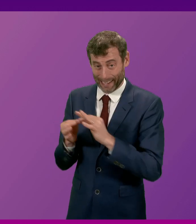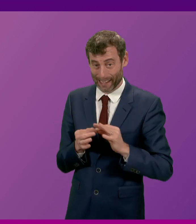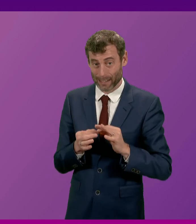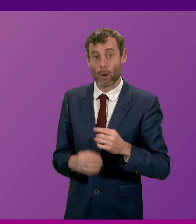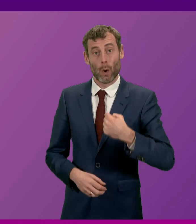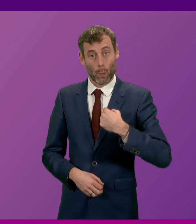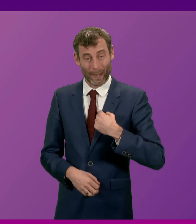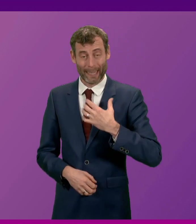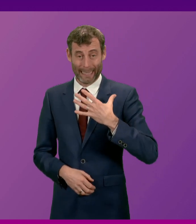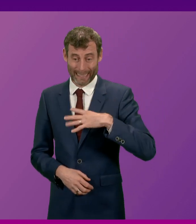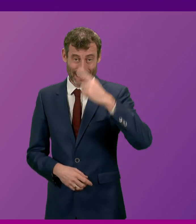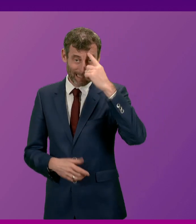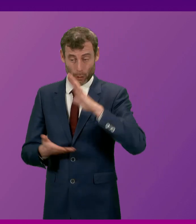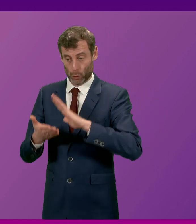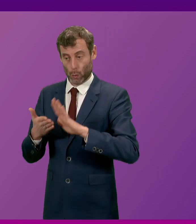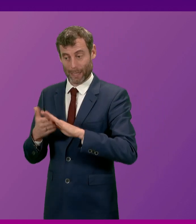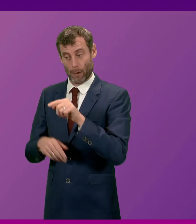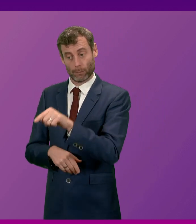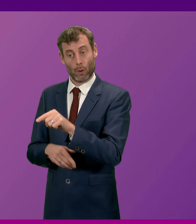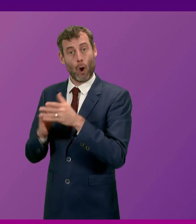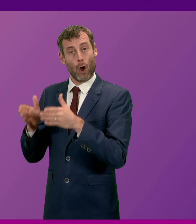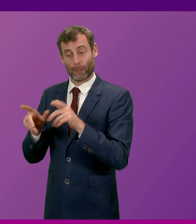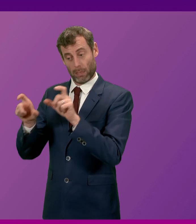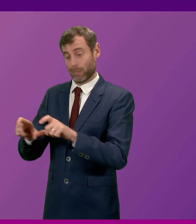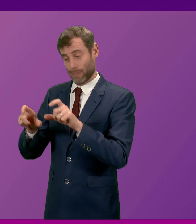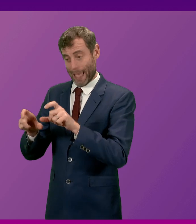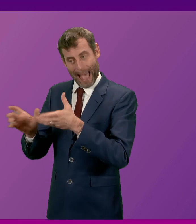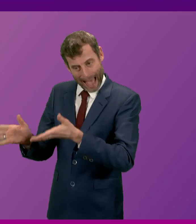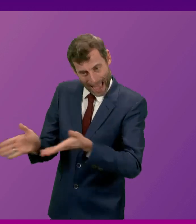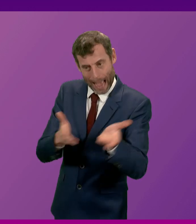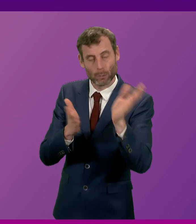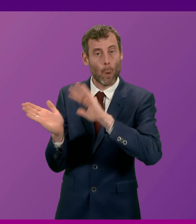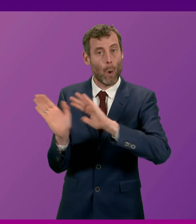reducing delayed discharge as a significant contribution to addressing that issue.